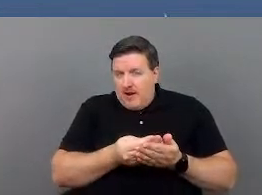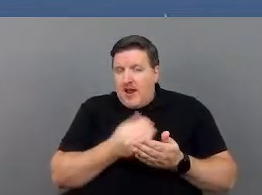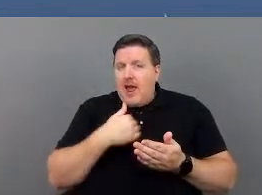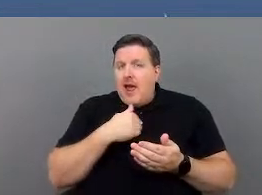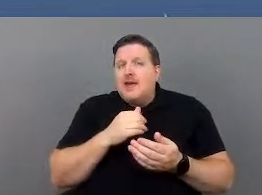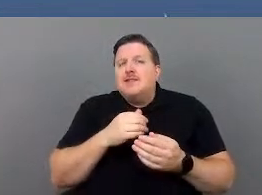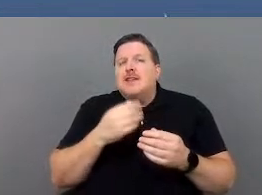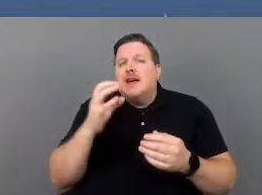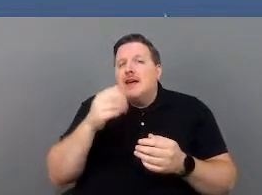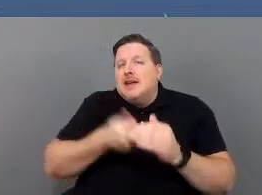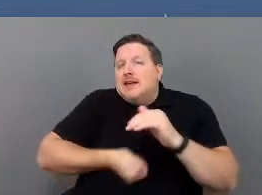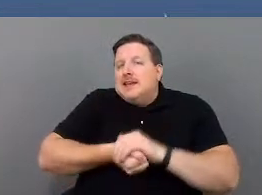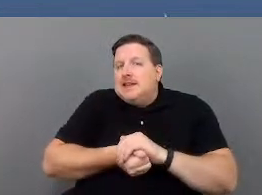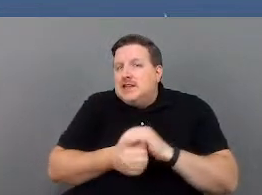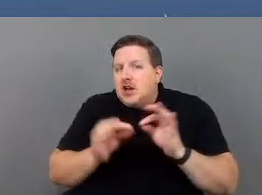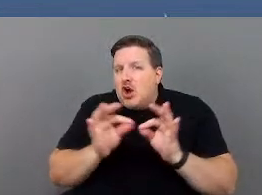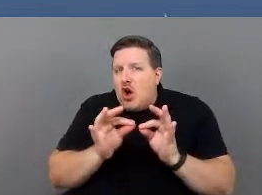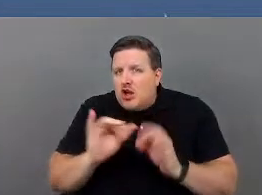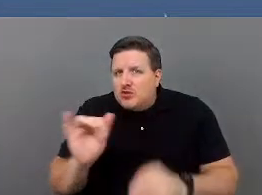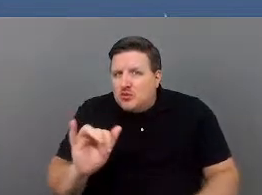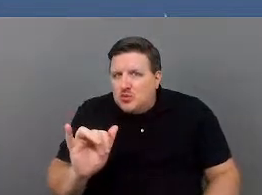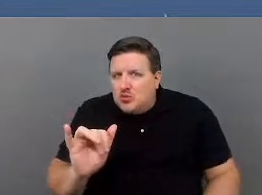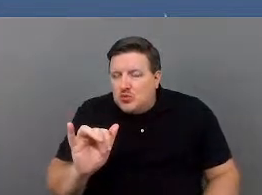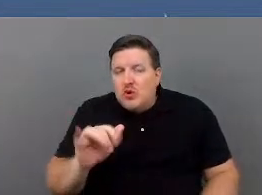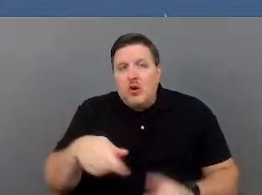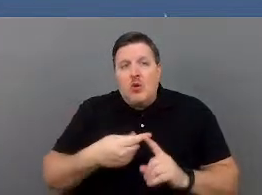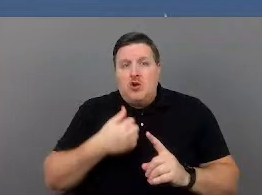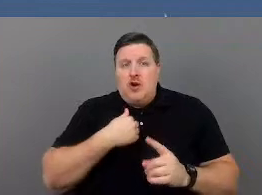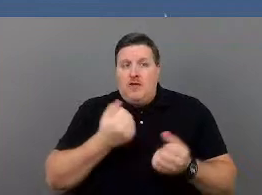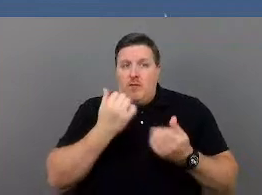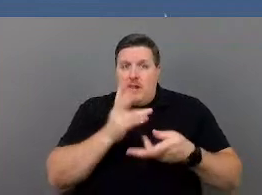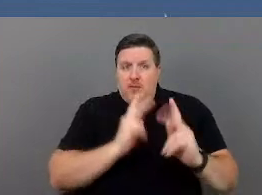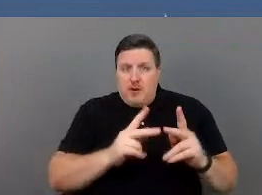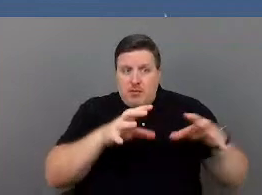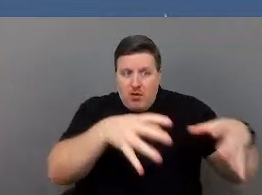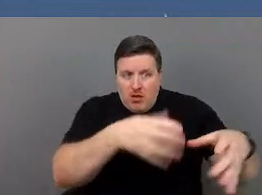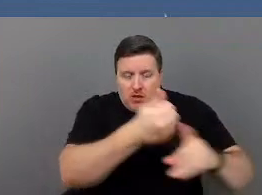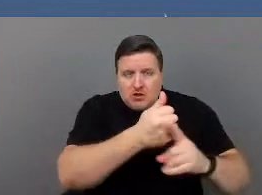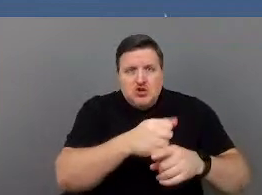WHEN YOU HAVE A GLUT OF PEOPLE TRAINED IN VIOLENCE, LOOKING FOR VIOLENCE, WHO HAVE A SENSE